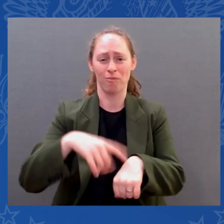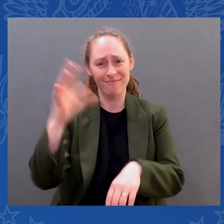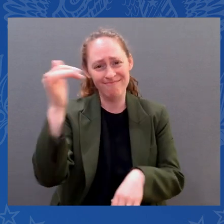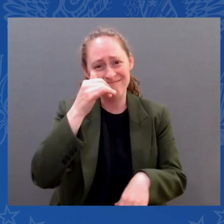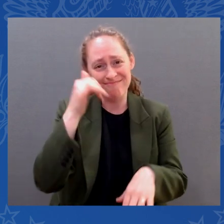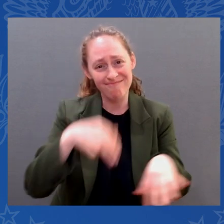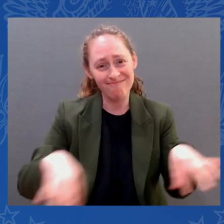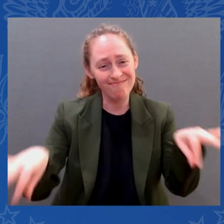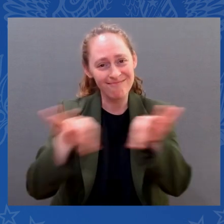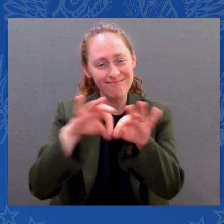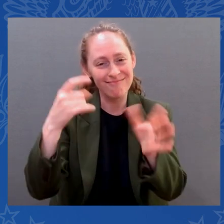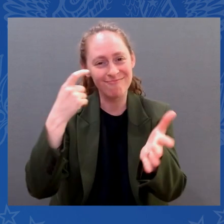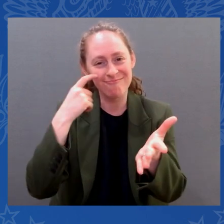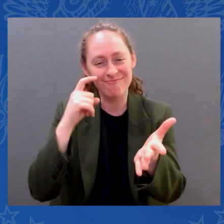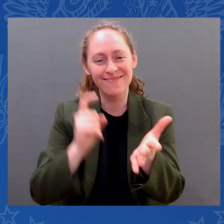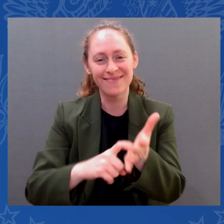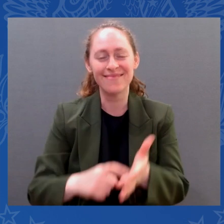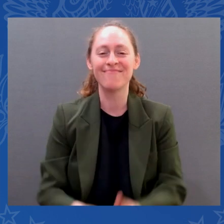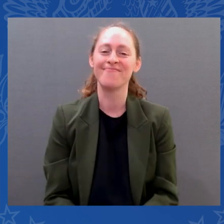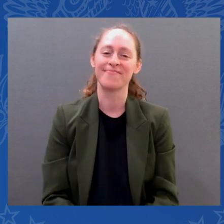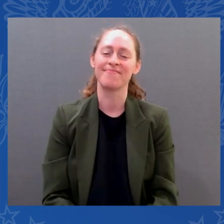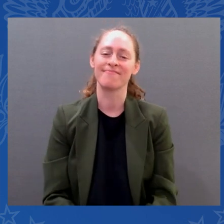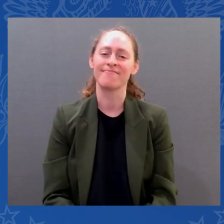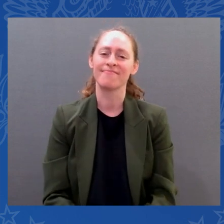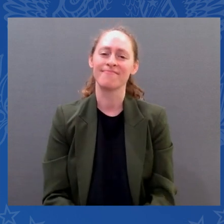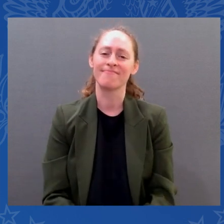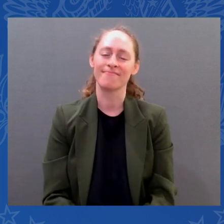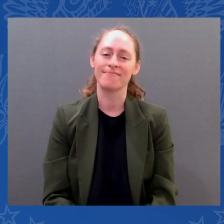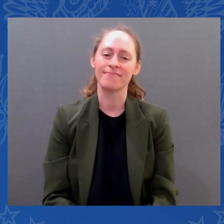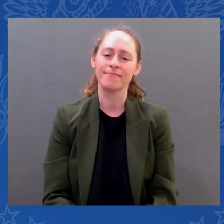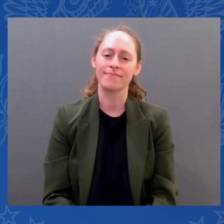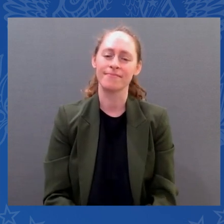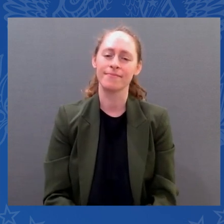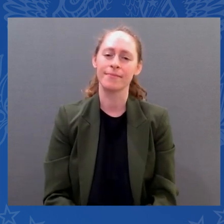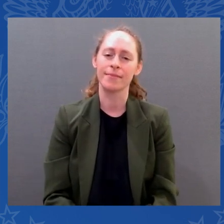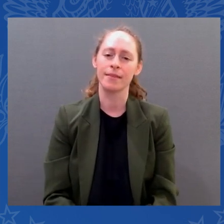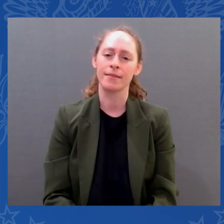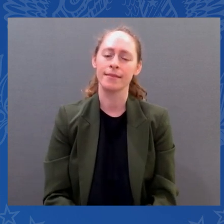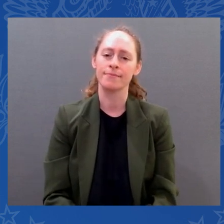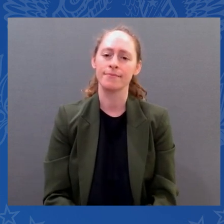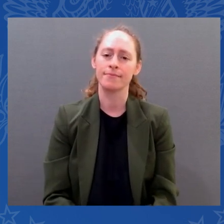Asian American women in Atlanta -- a symbol of the anti-Asian hate in America today.